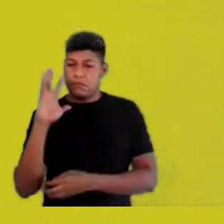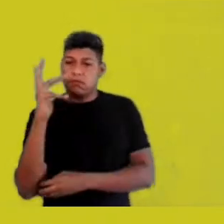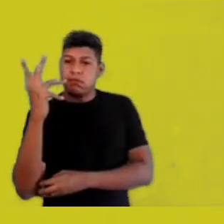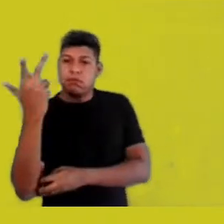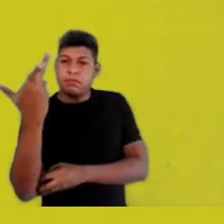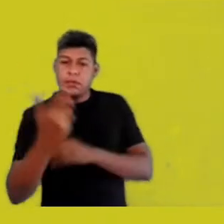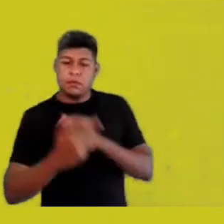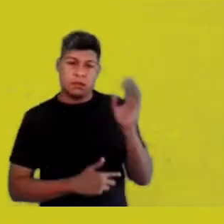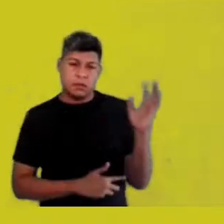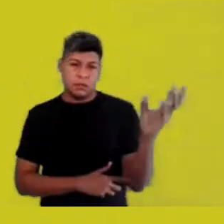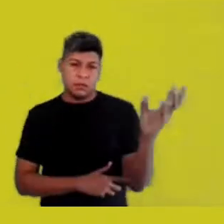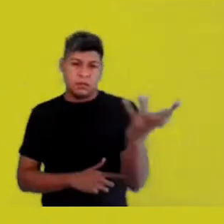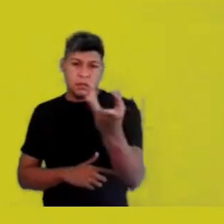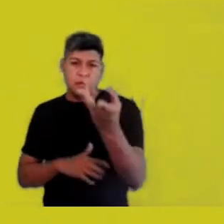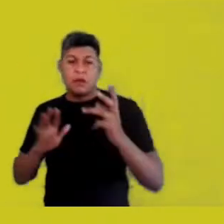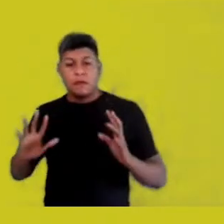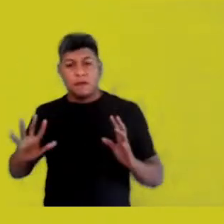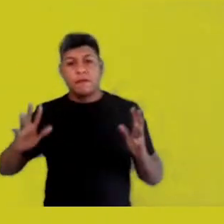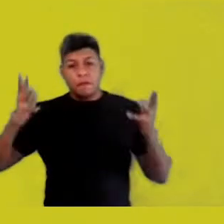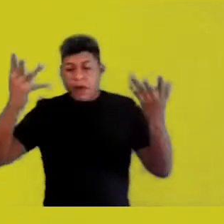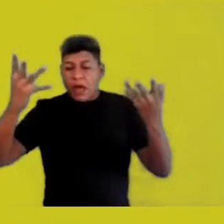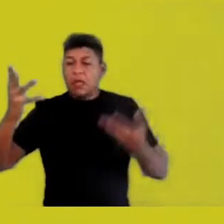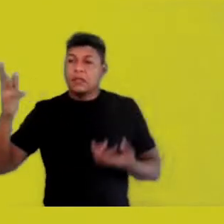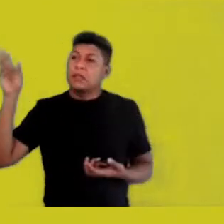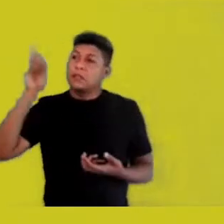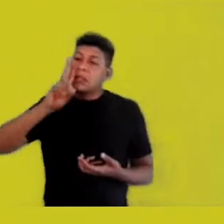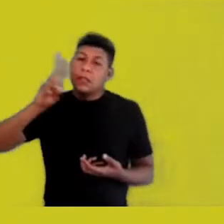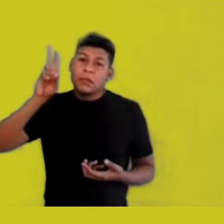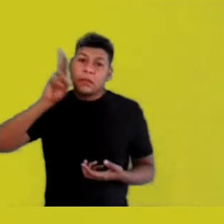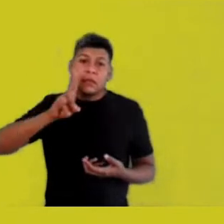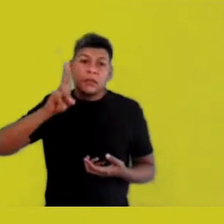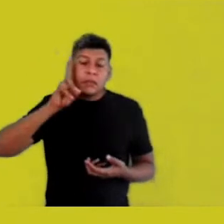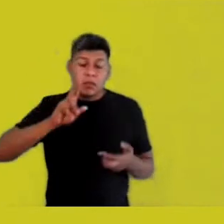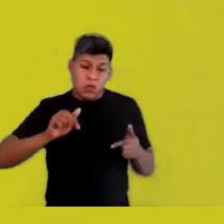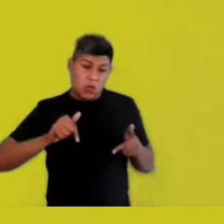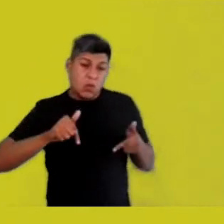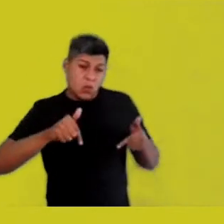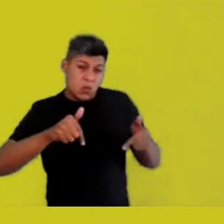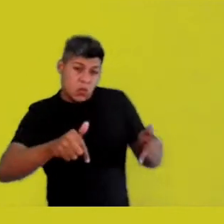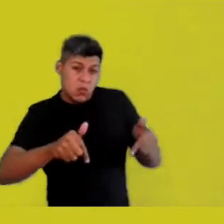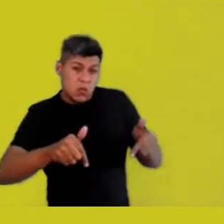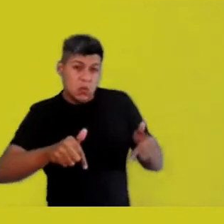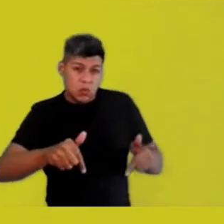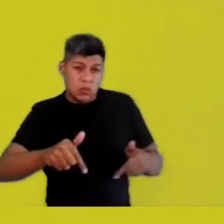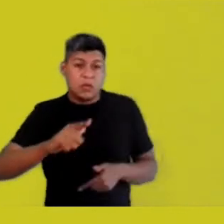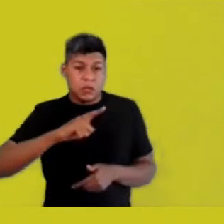of feasts, of celebrations, of struggles in the cerrado,